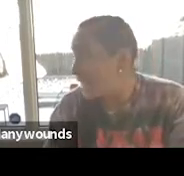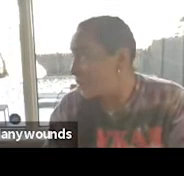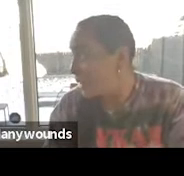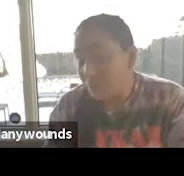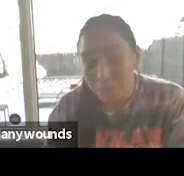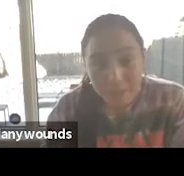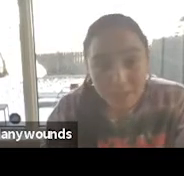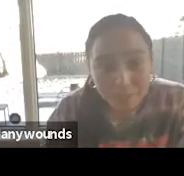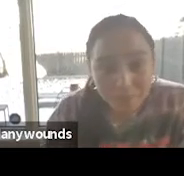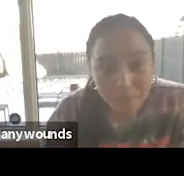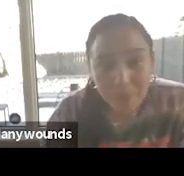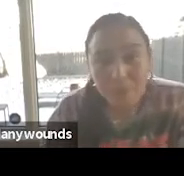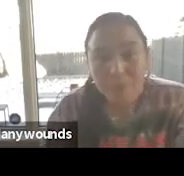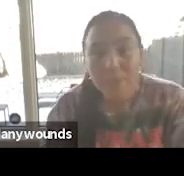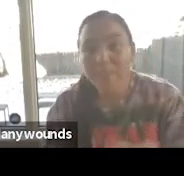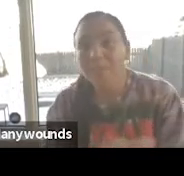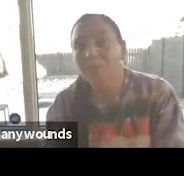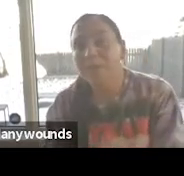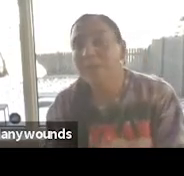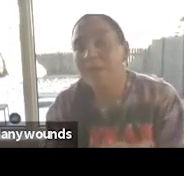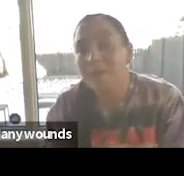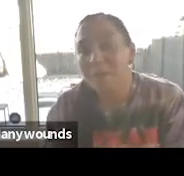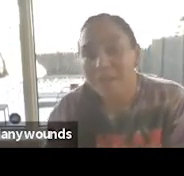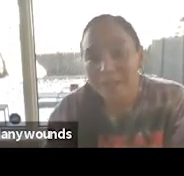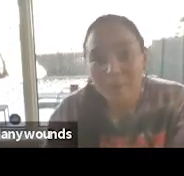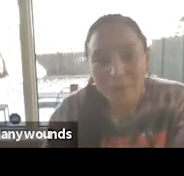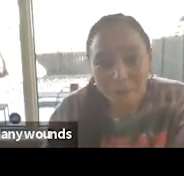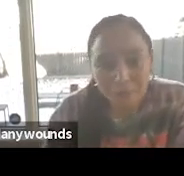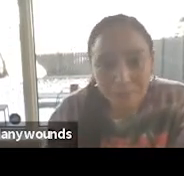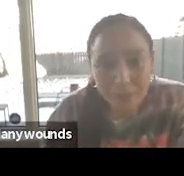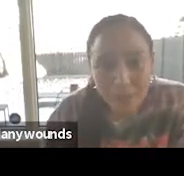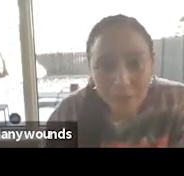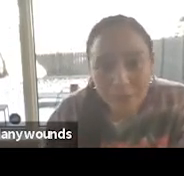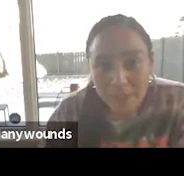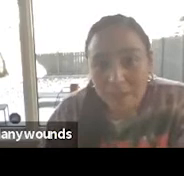spiral coordinator. Wunmi is the coordinator of the Black-led spiral. We have Chantal